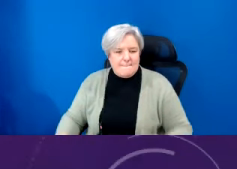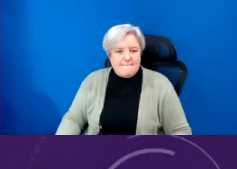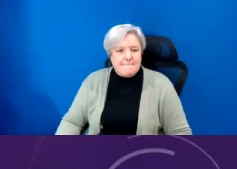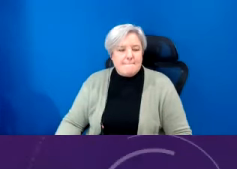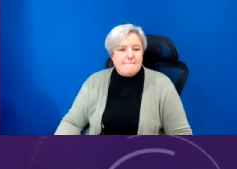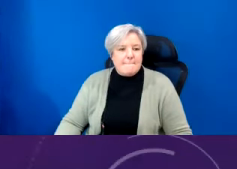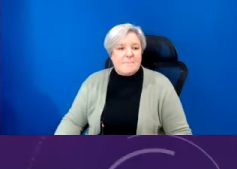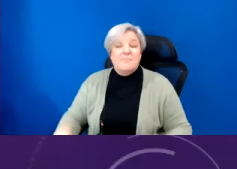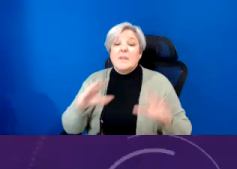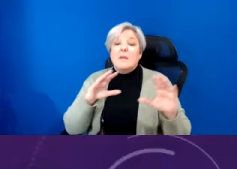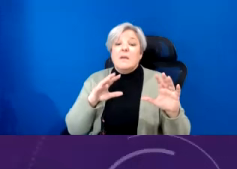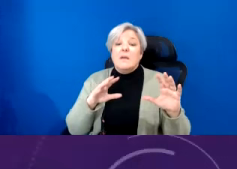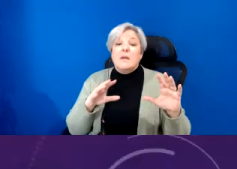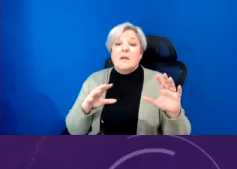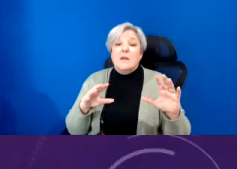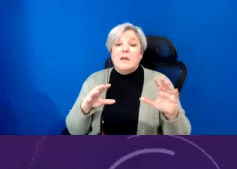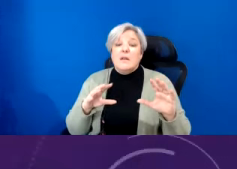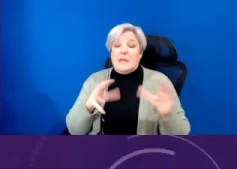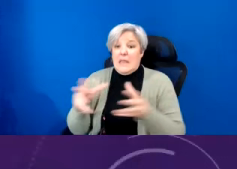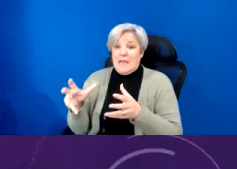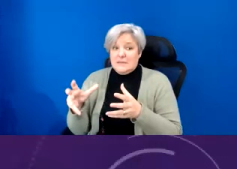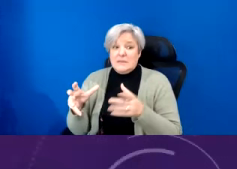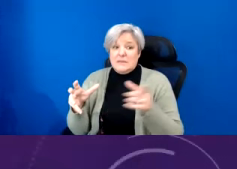across listed courses or sections are very difficult to do